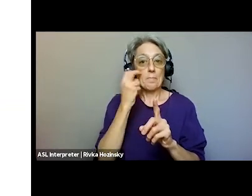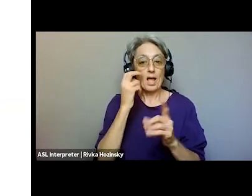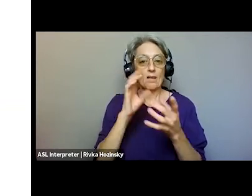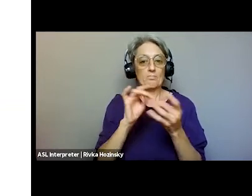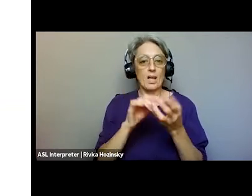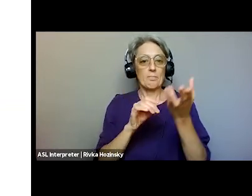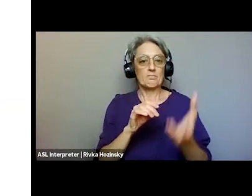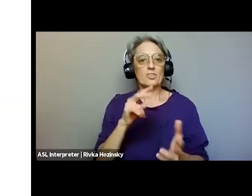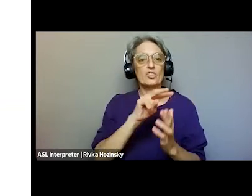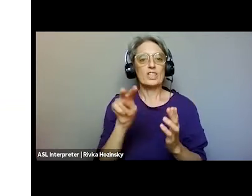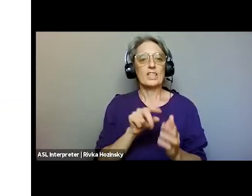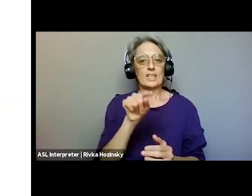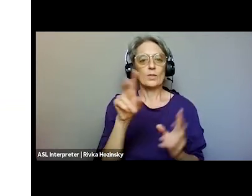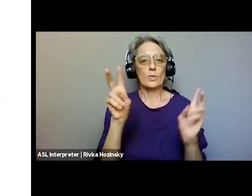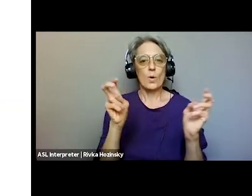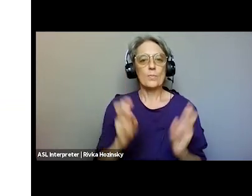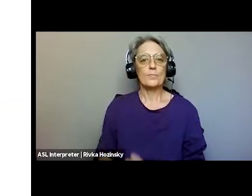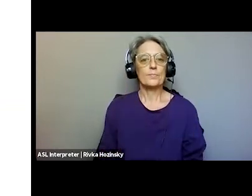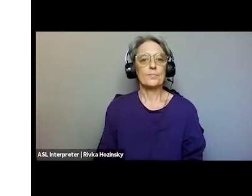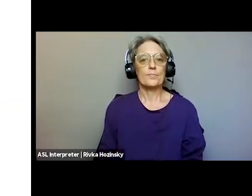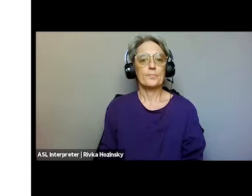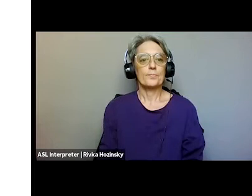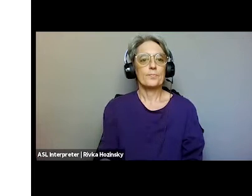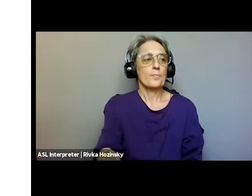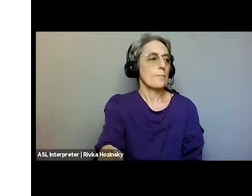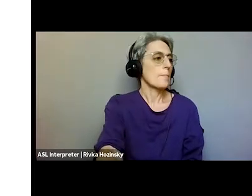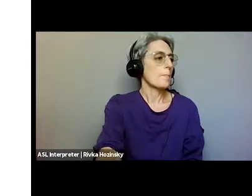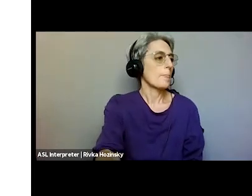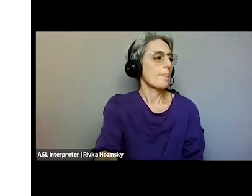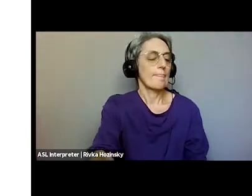you how to breastfeed, they do this thing where they hold the baby, they wait until the baby's